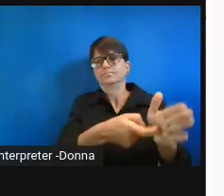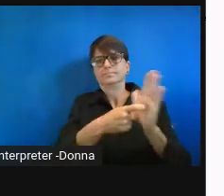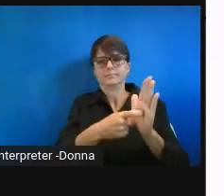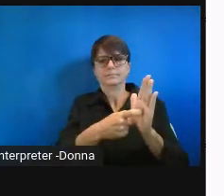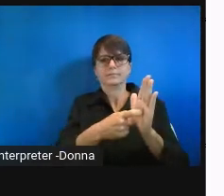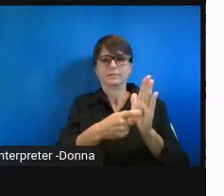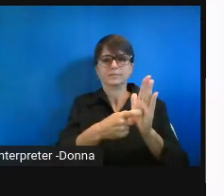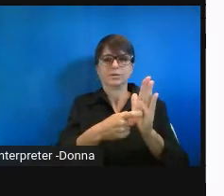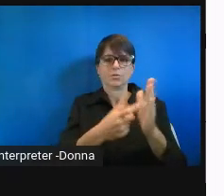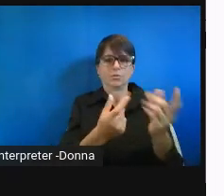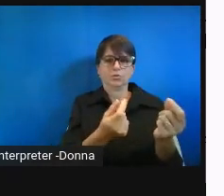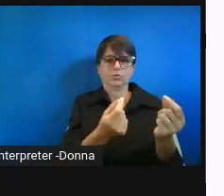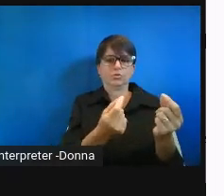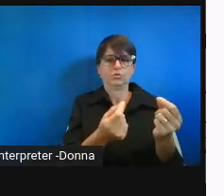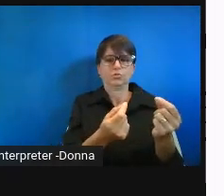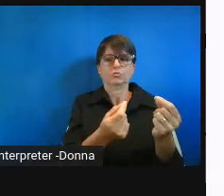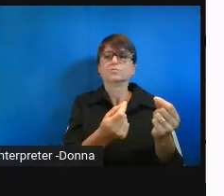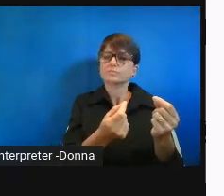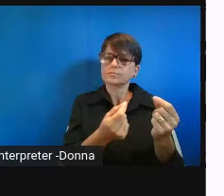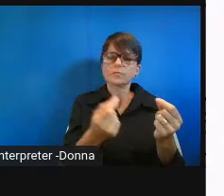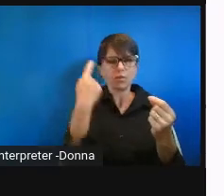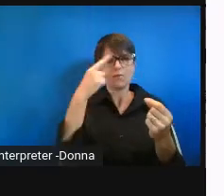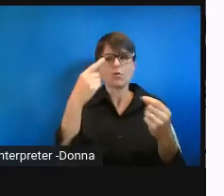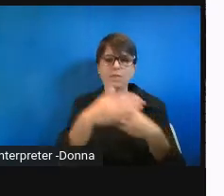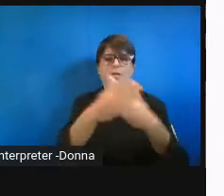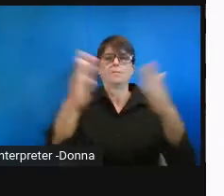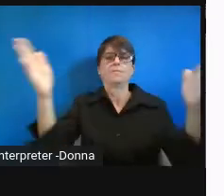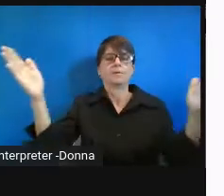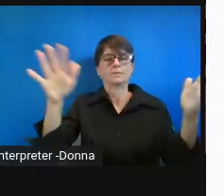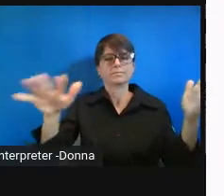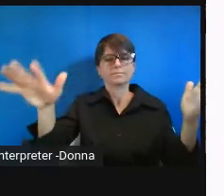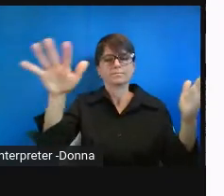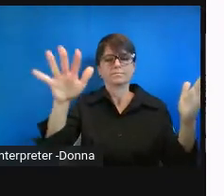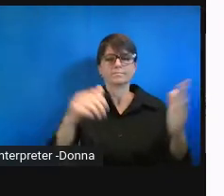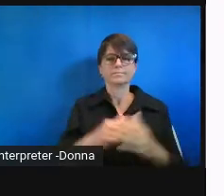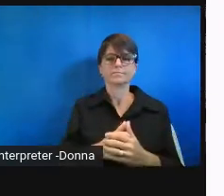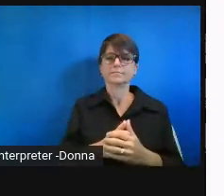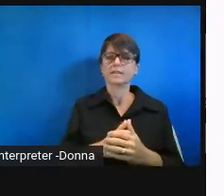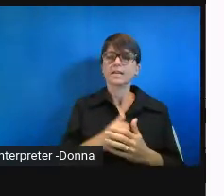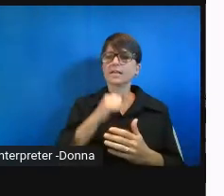and they plan to start publishing the updates in this November.